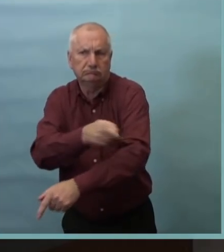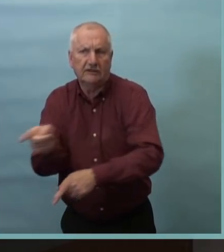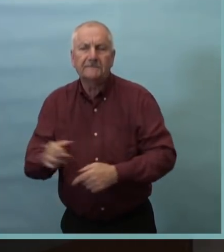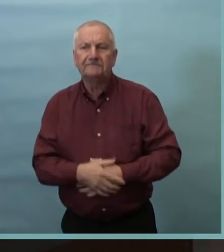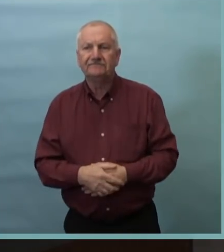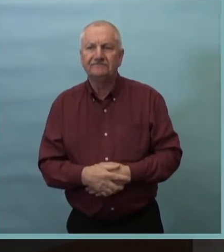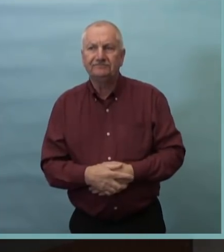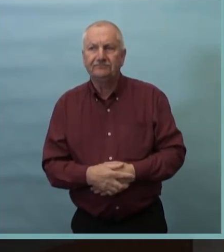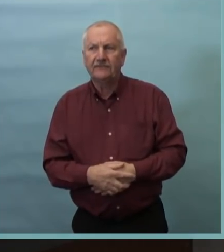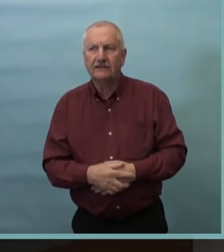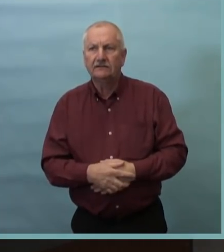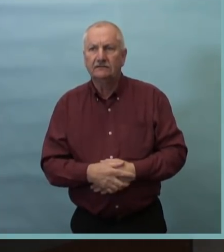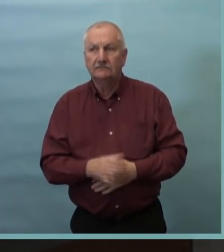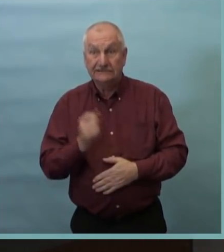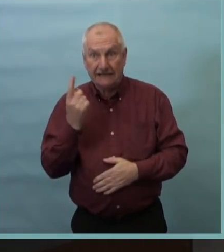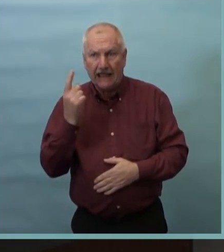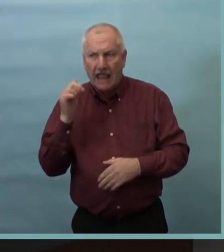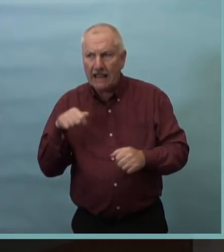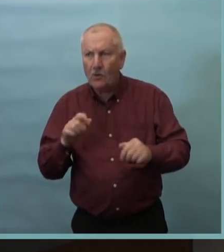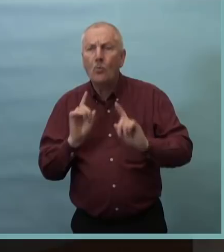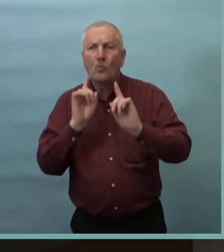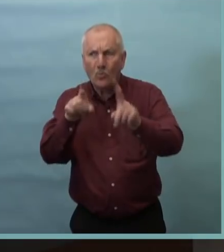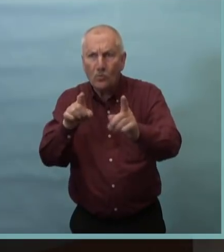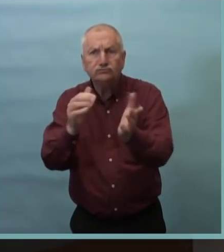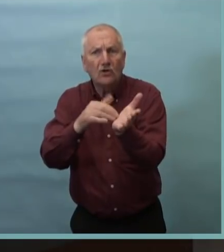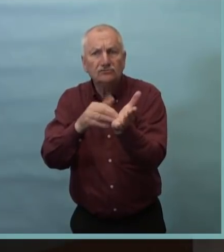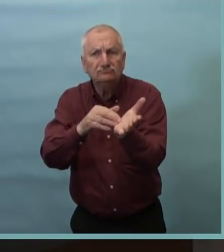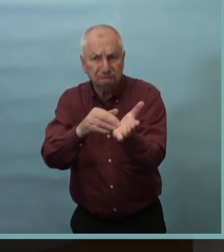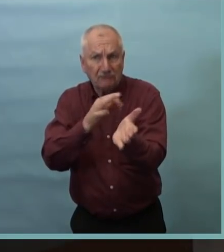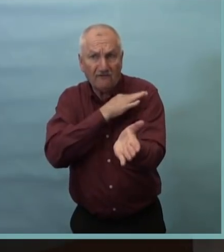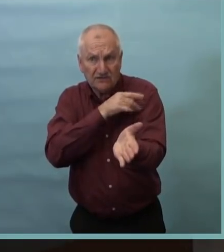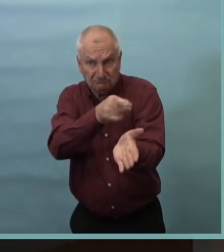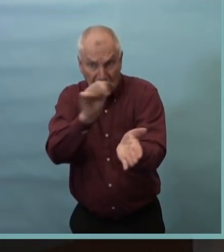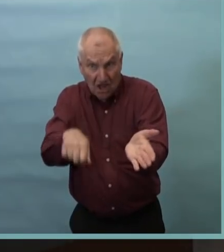medical care so please contact your health care provider and work out a way